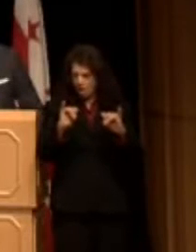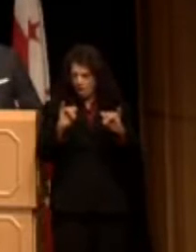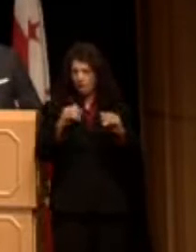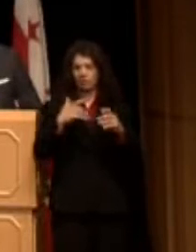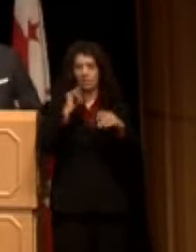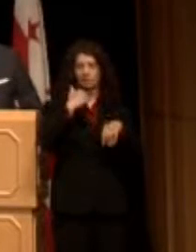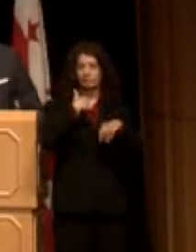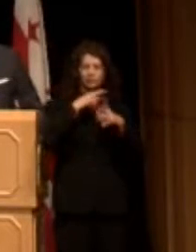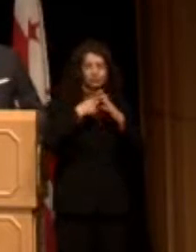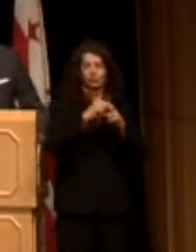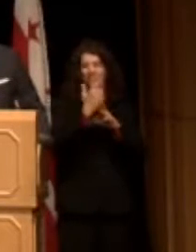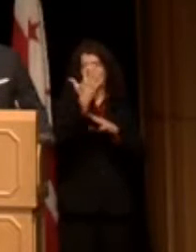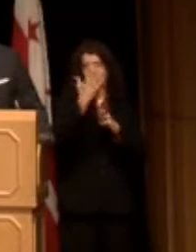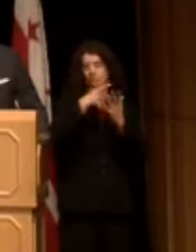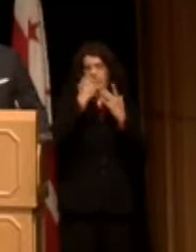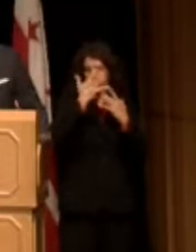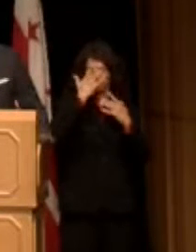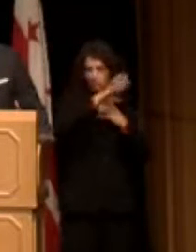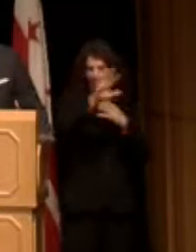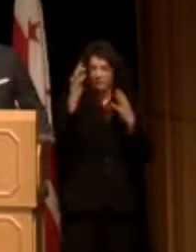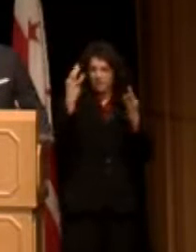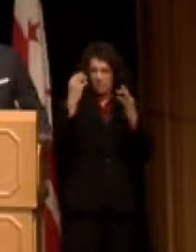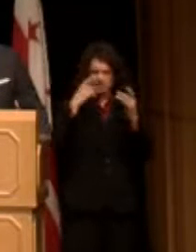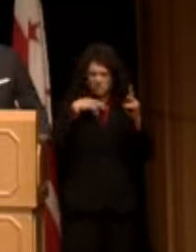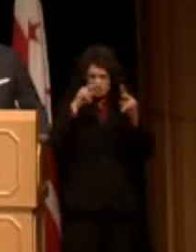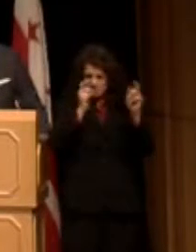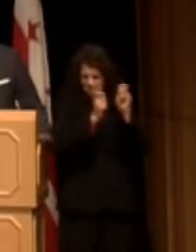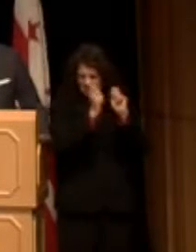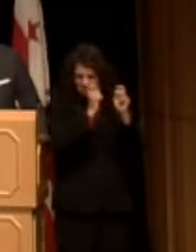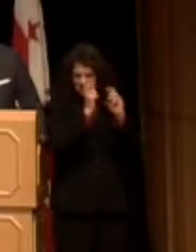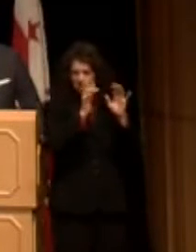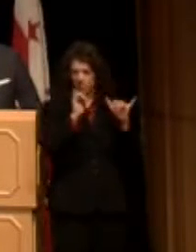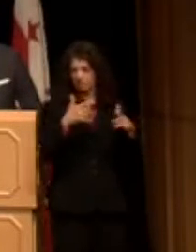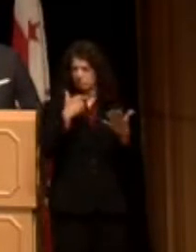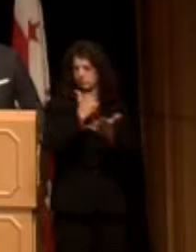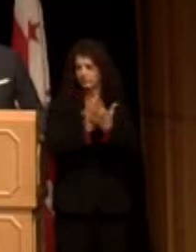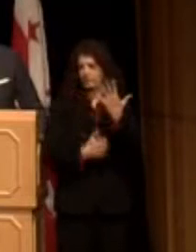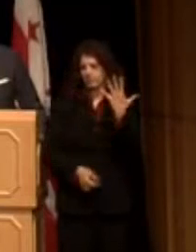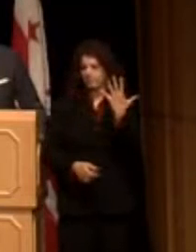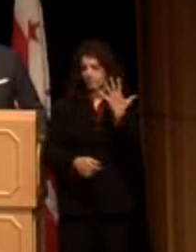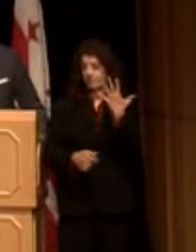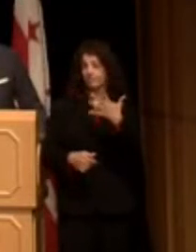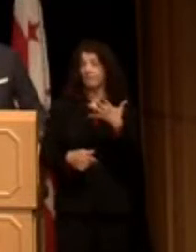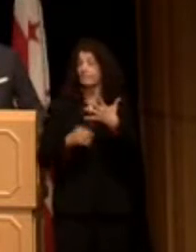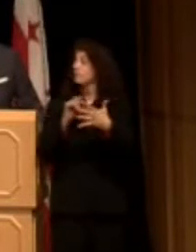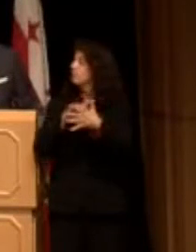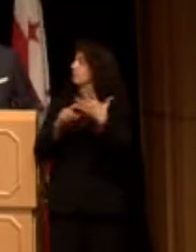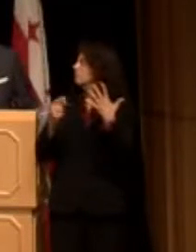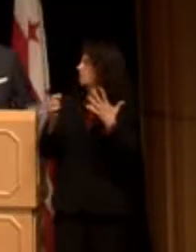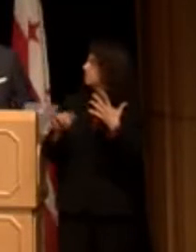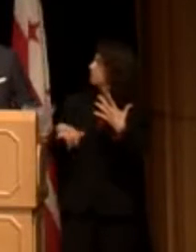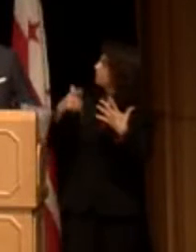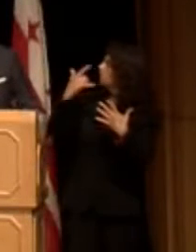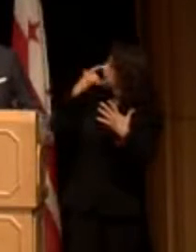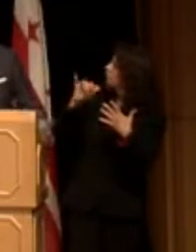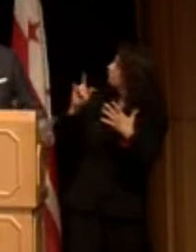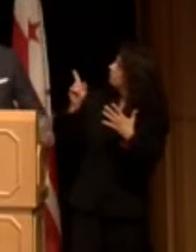SPRING ROAD, NORTHWEST ONE AND NOW EASTERN BRANCH BOYS AND GIRLS CLUB. THE SITE IS CURRENTLY A